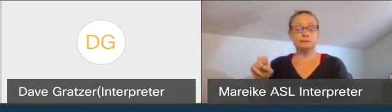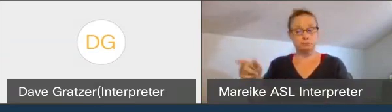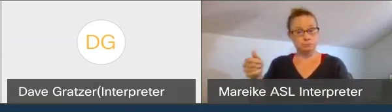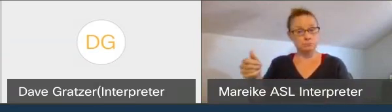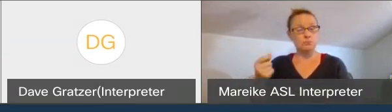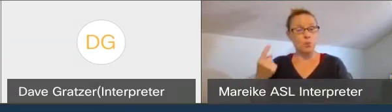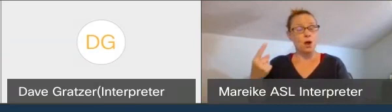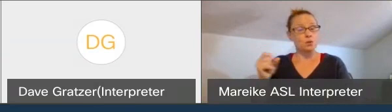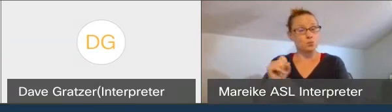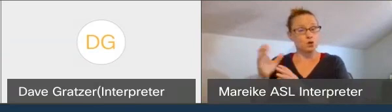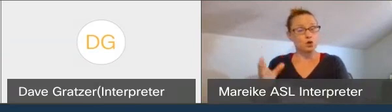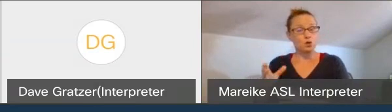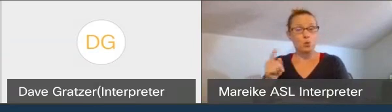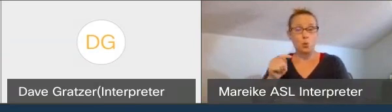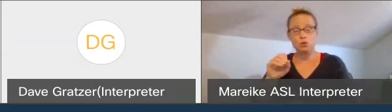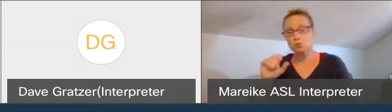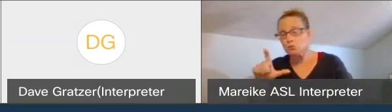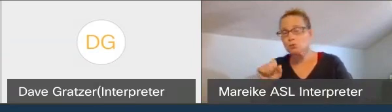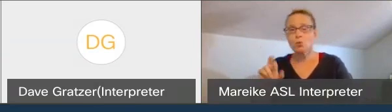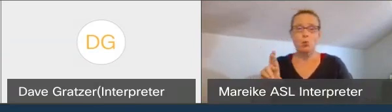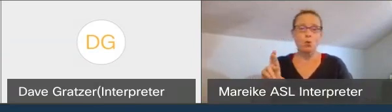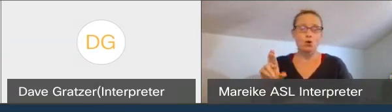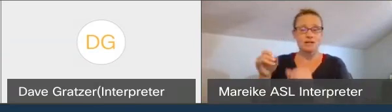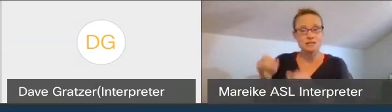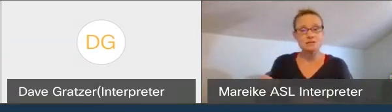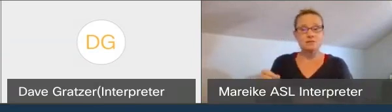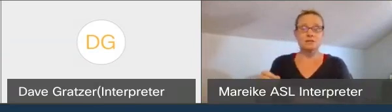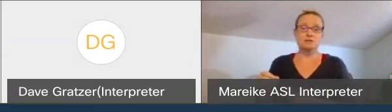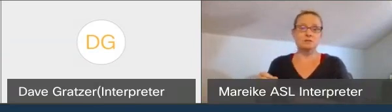or tool or individual to make or break a program.